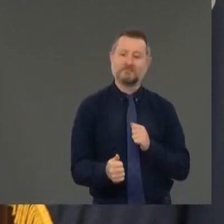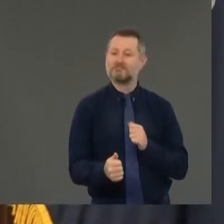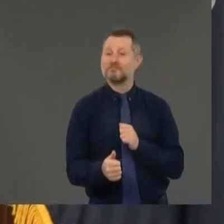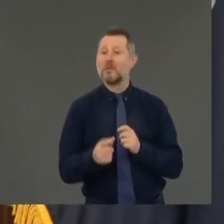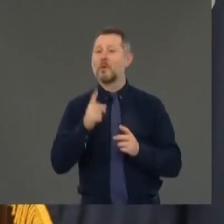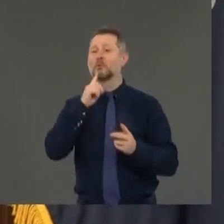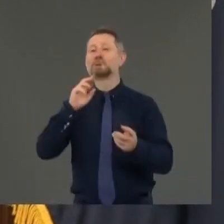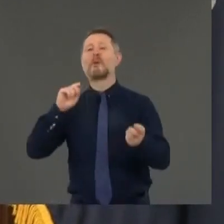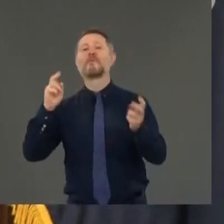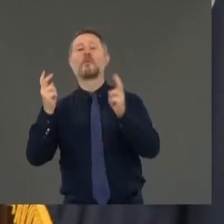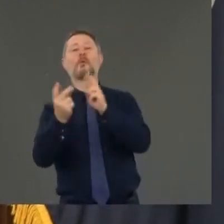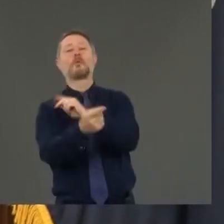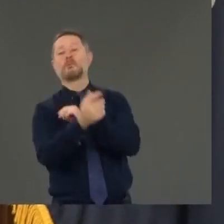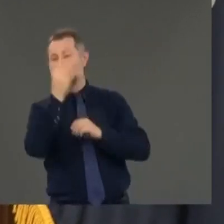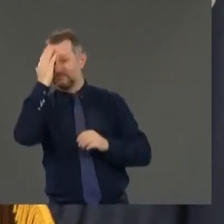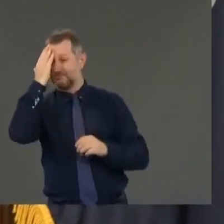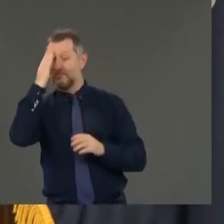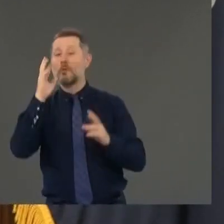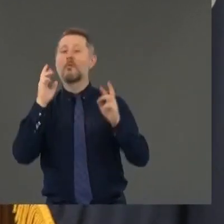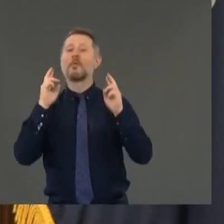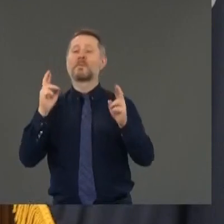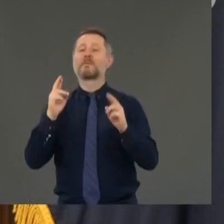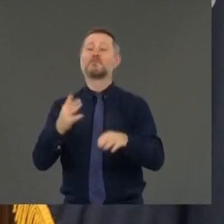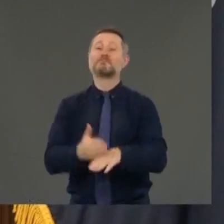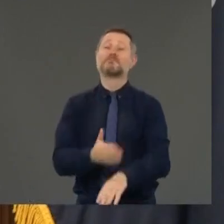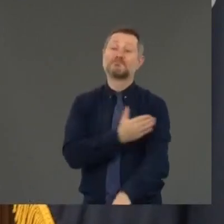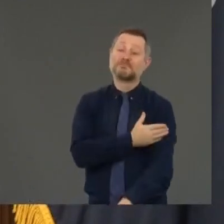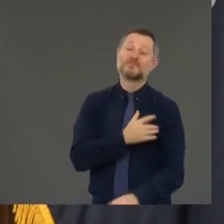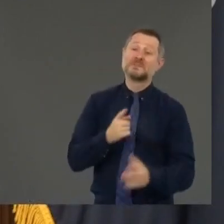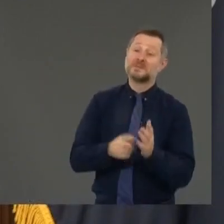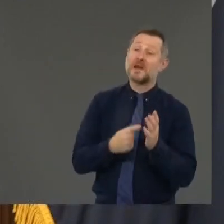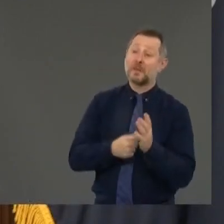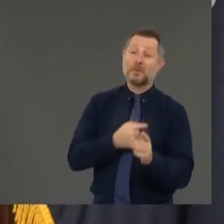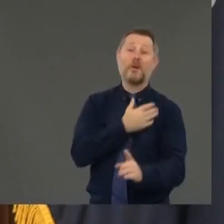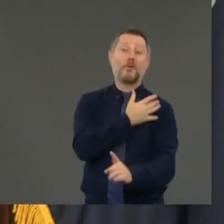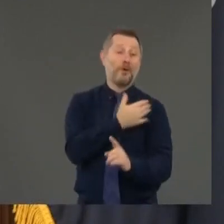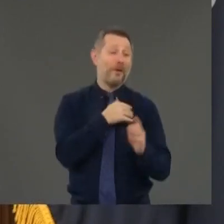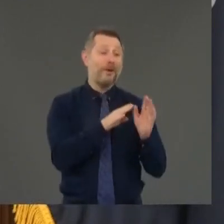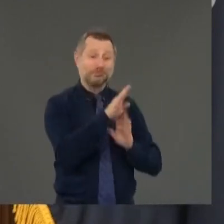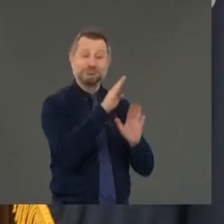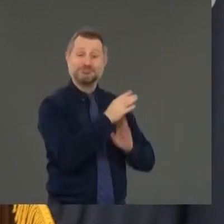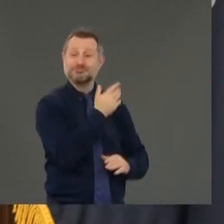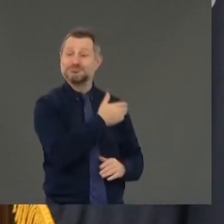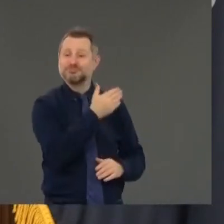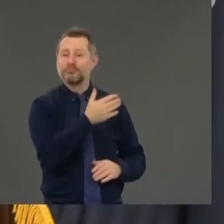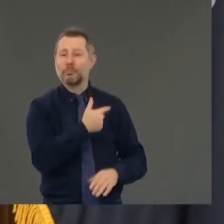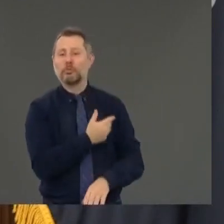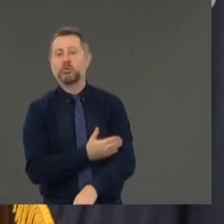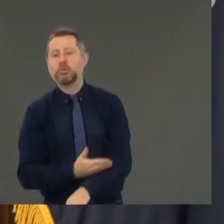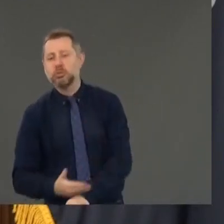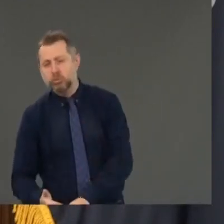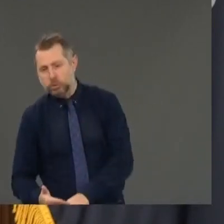SOCIETY PROGRESSES. WE CHANGE. WE EVOLVE. HOPEFULLY WE CHANGE FOR■ç THE